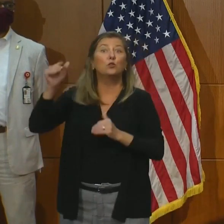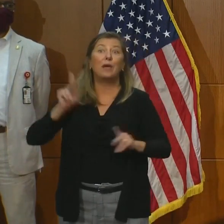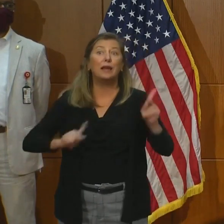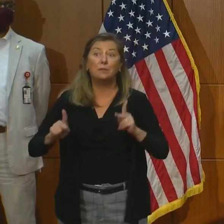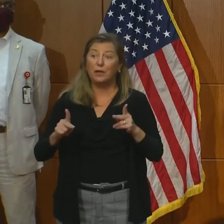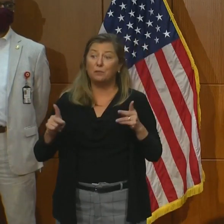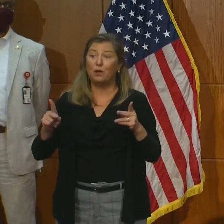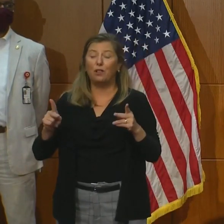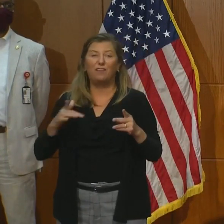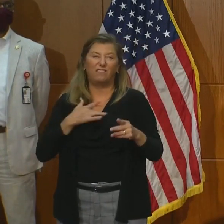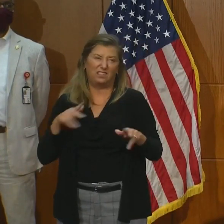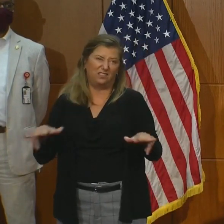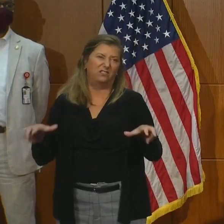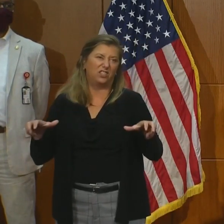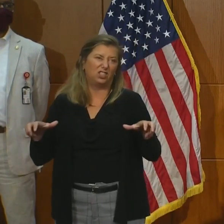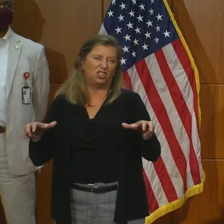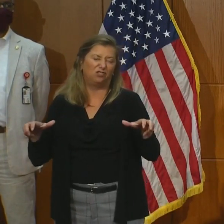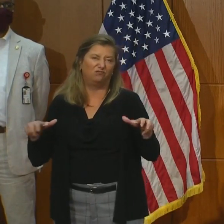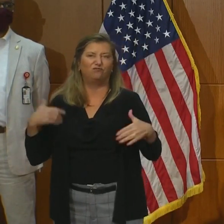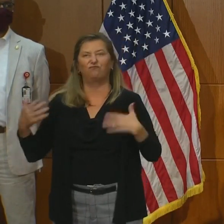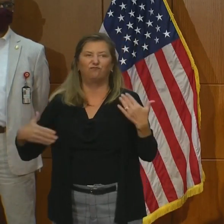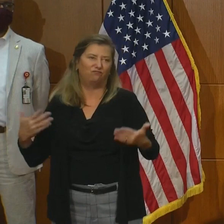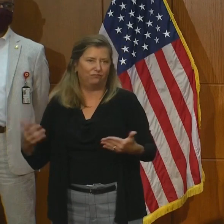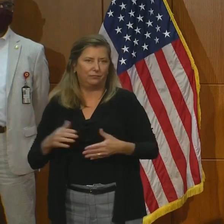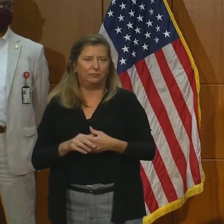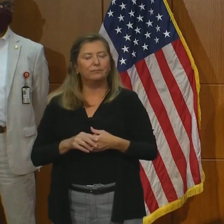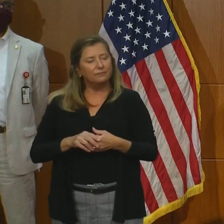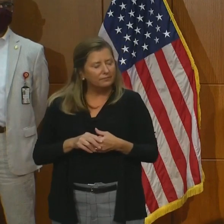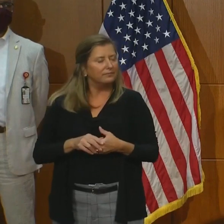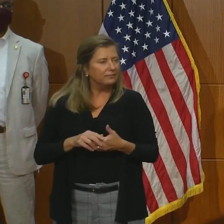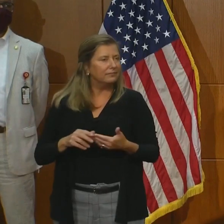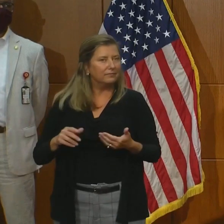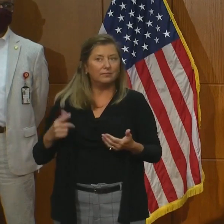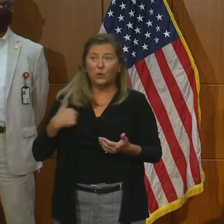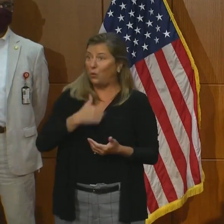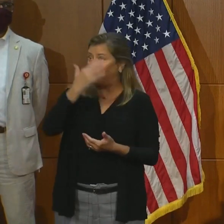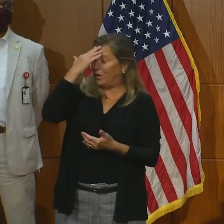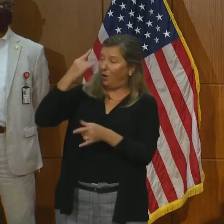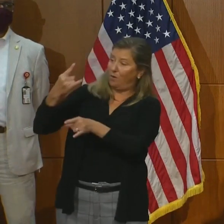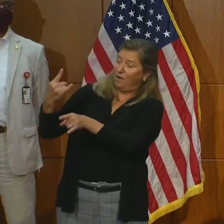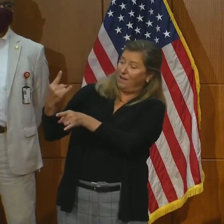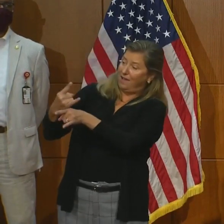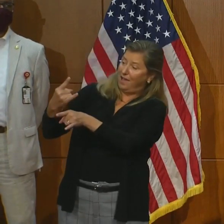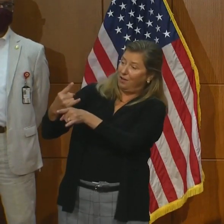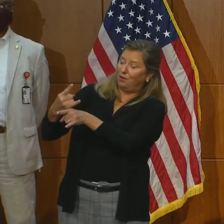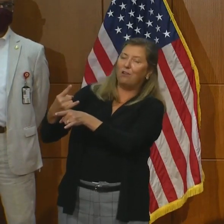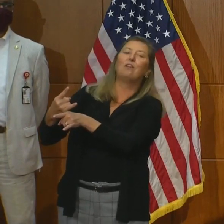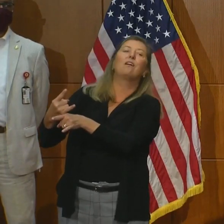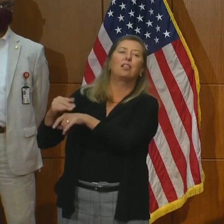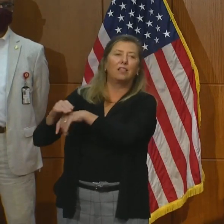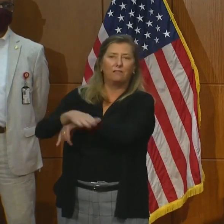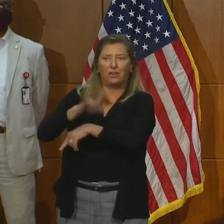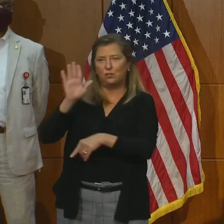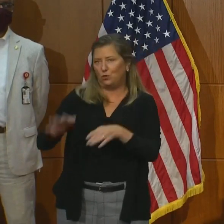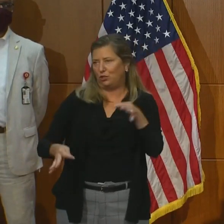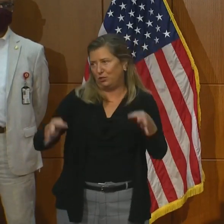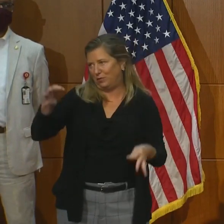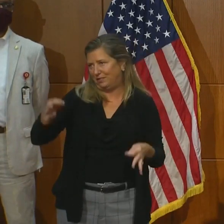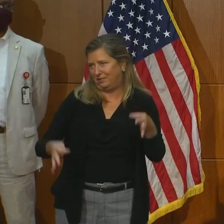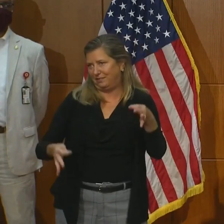GATHER TOGETHER TO MEET PEOPLE. COMPLY ON AN AS I'VE SAID BEFORE WHEN TO MANY PEOPLE. OUR